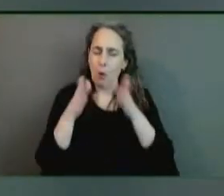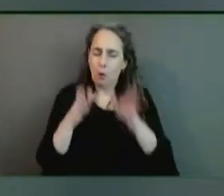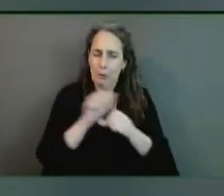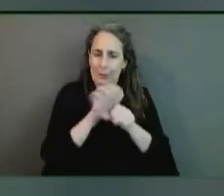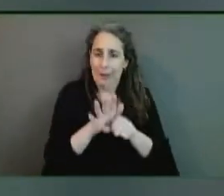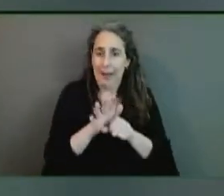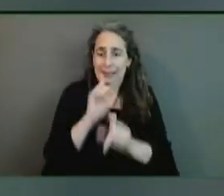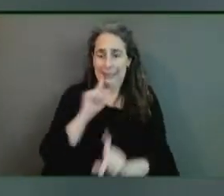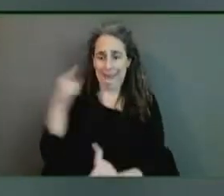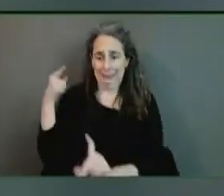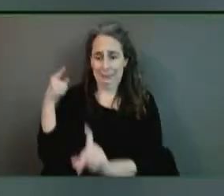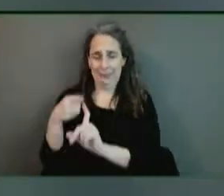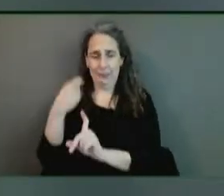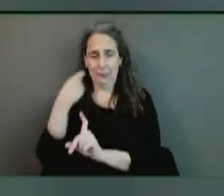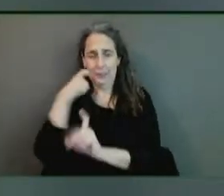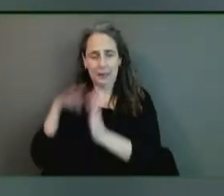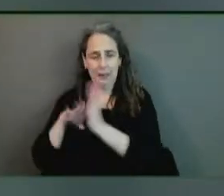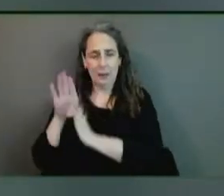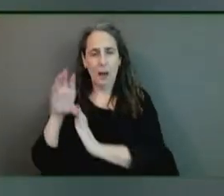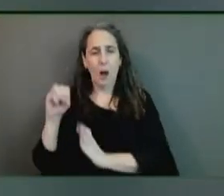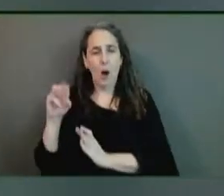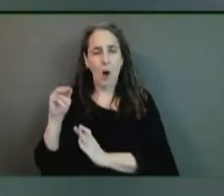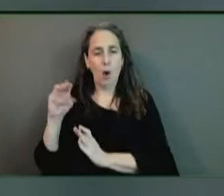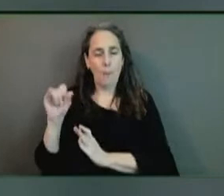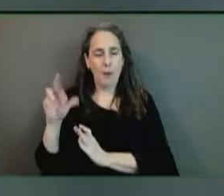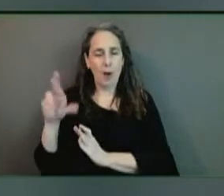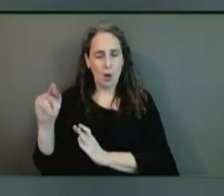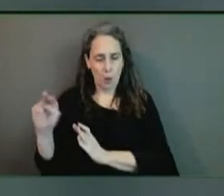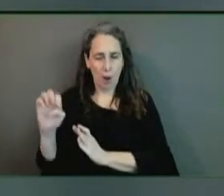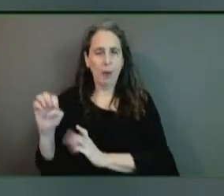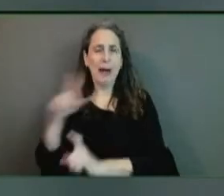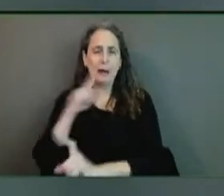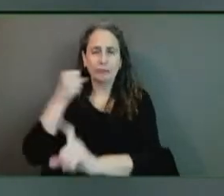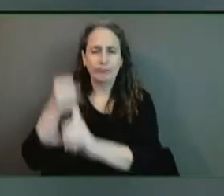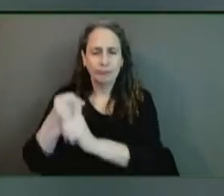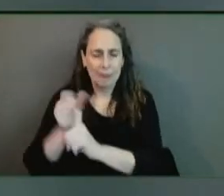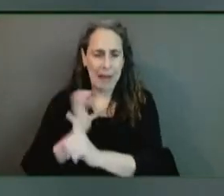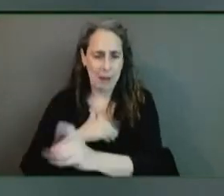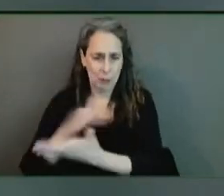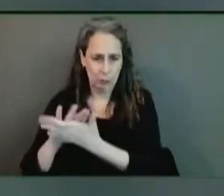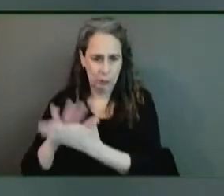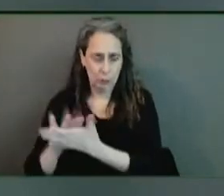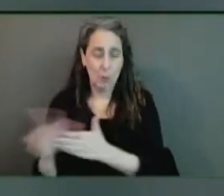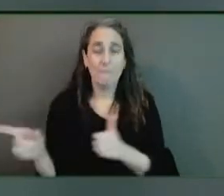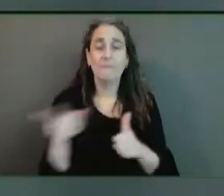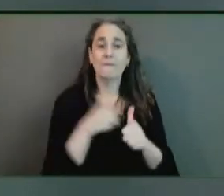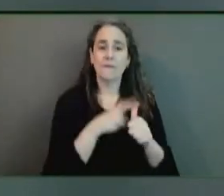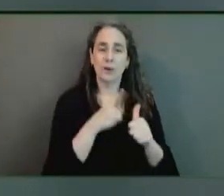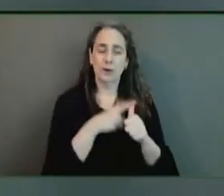two major ways that the pandemic and in particular this latest surge resulting from the omicron